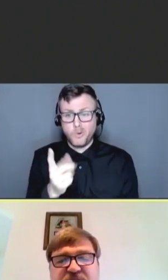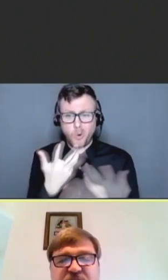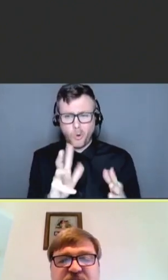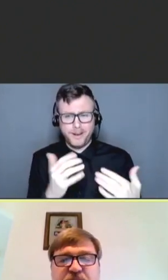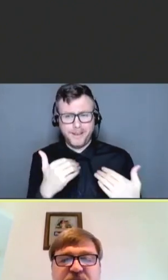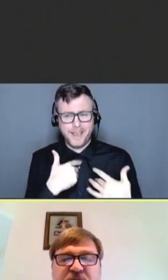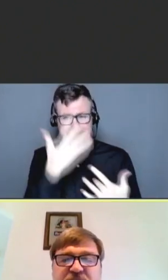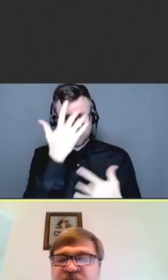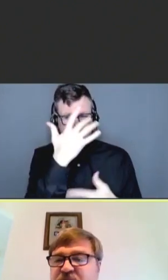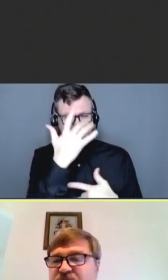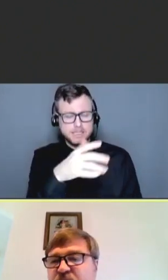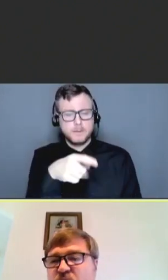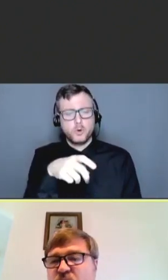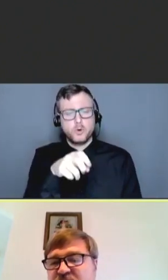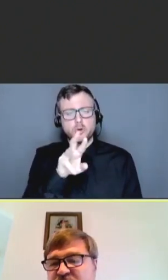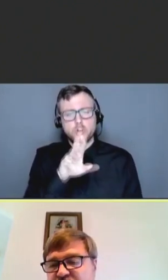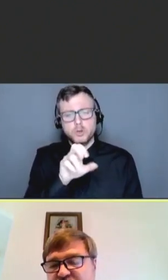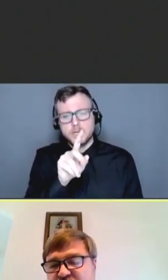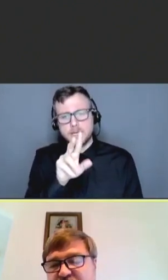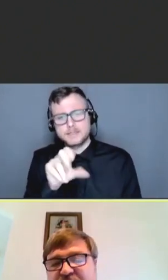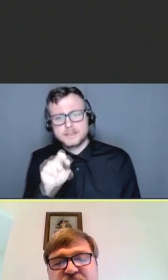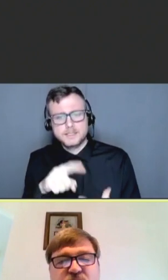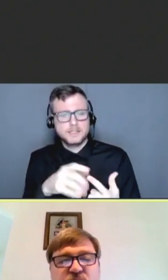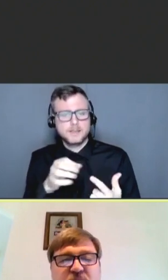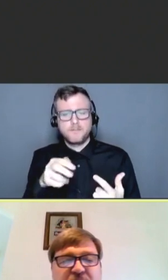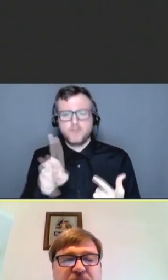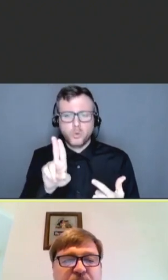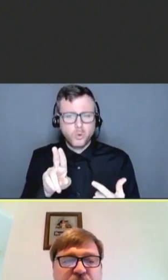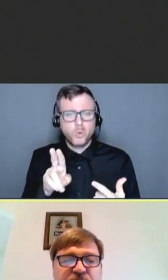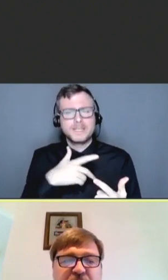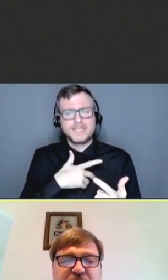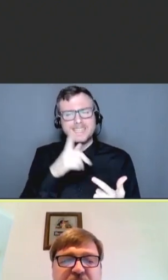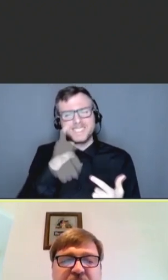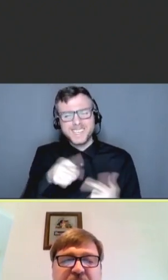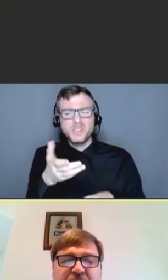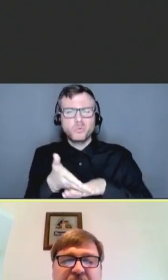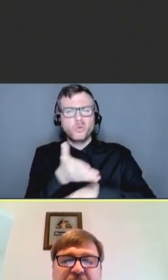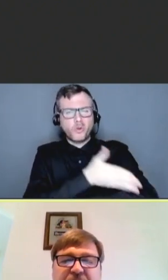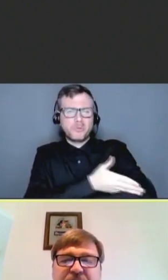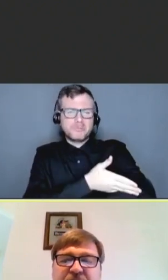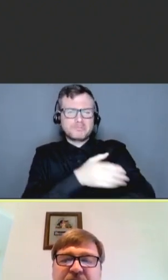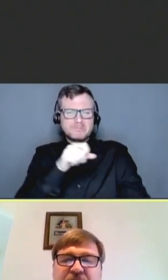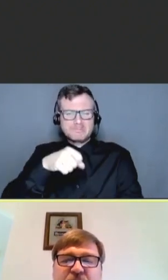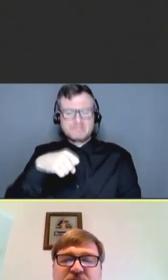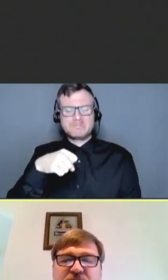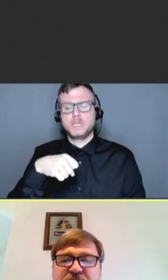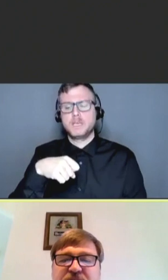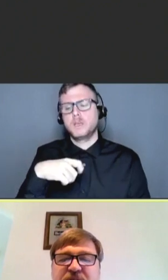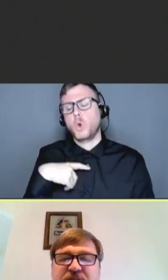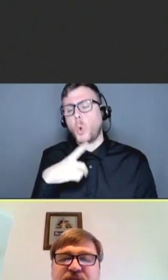such as pertussis and flu, which really do need improvement? And -- or just diseases